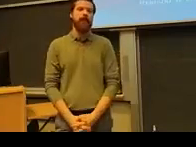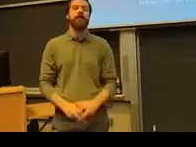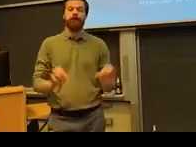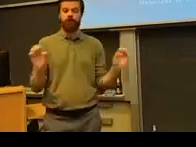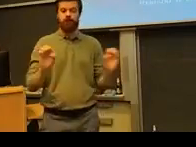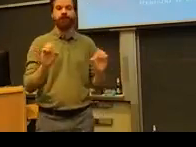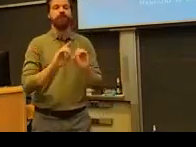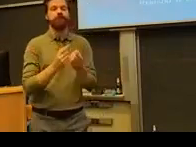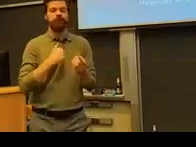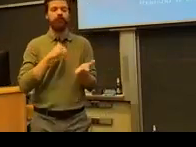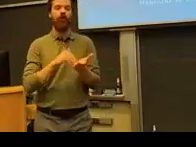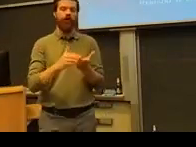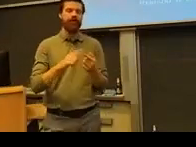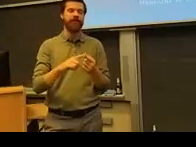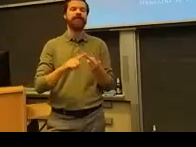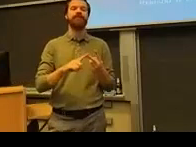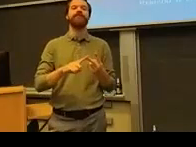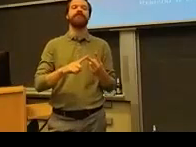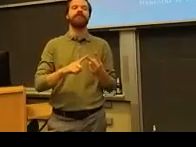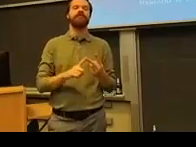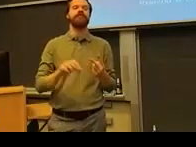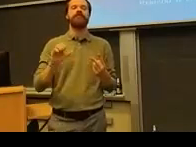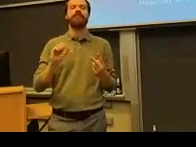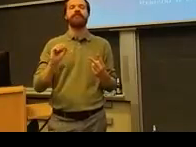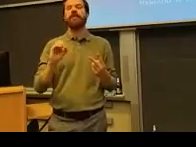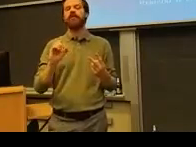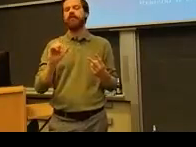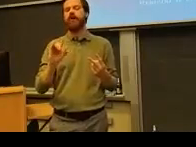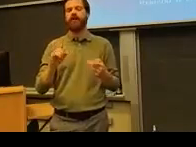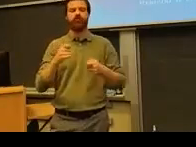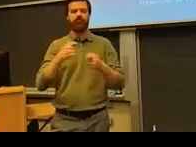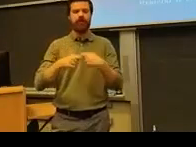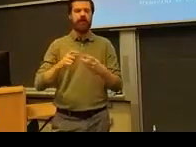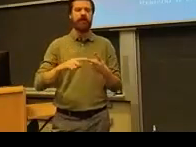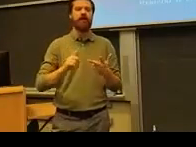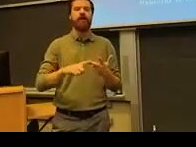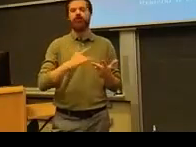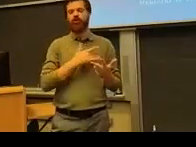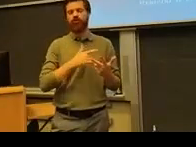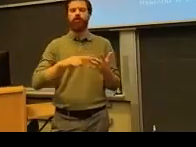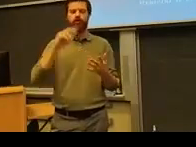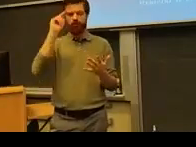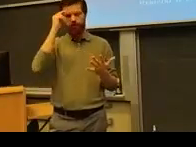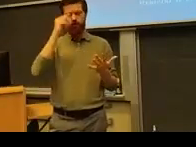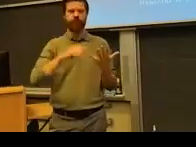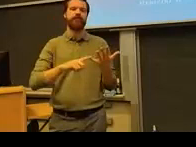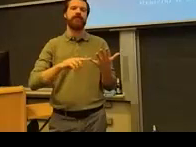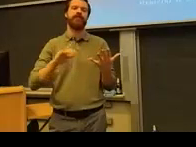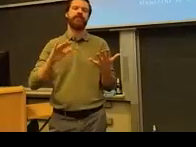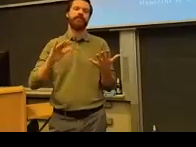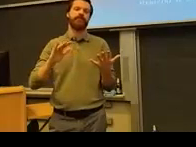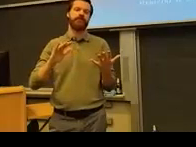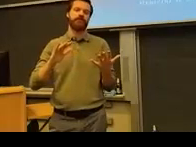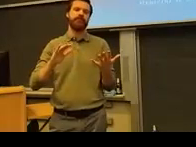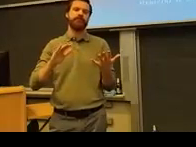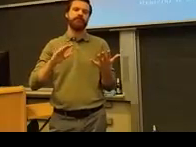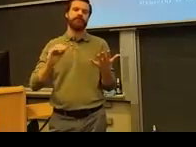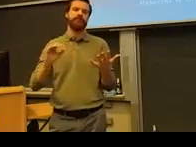lot of I see a lot of the solid transplant unit um Cardiology neurology um and then I haven't